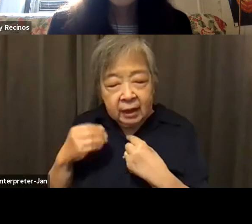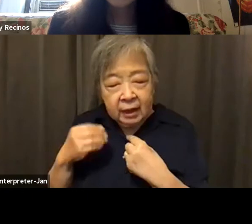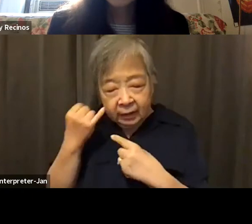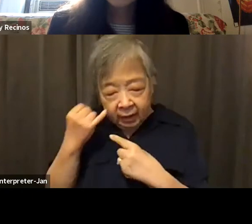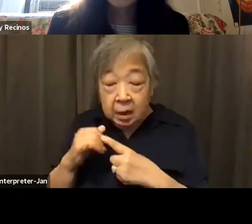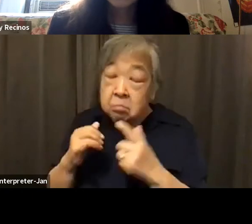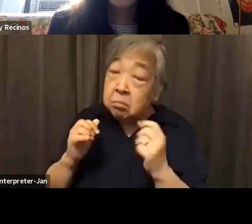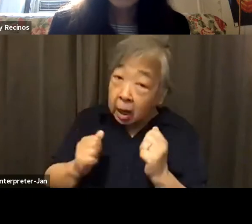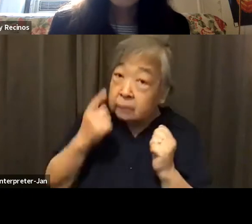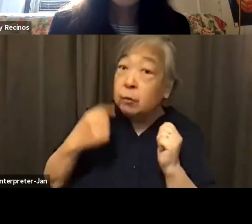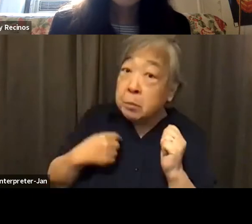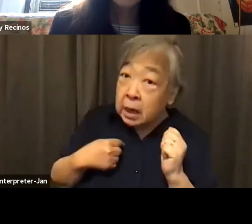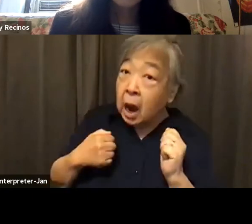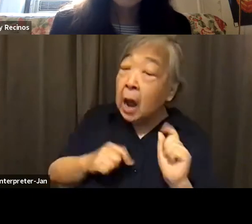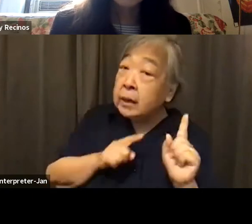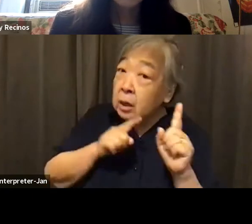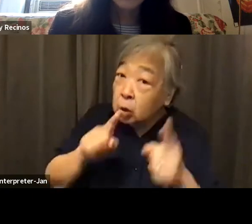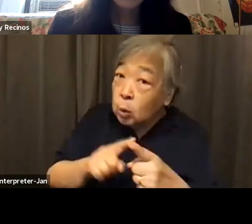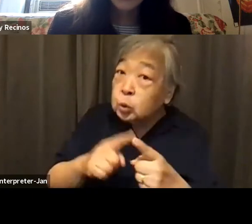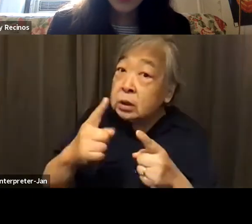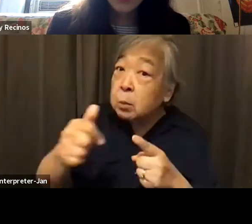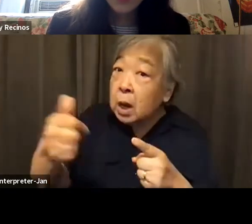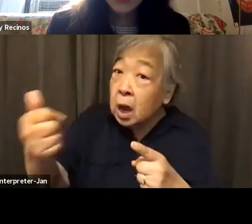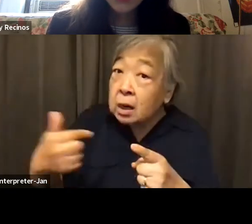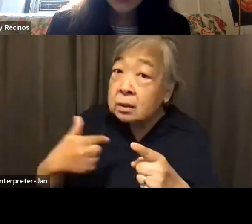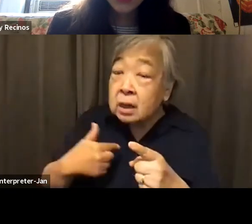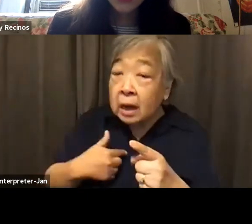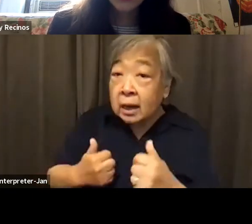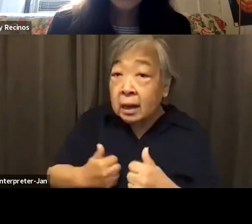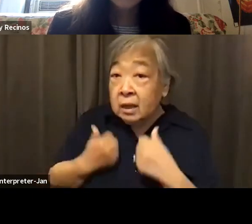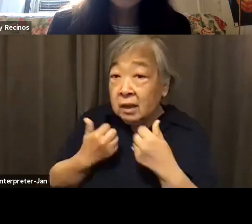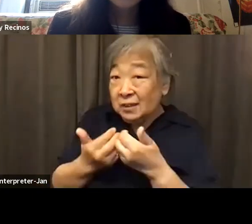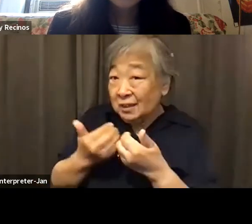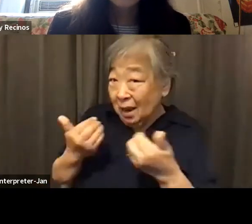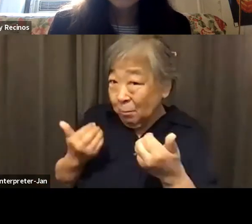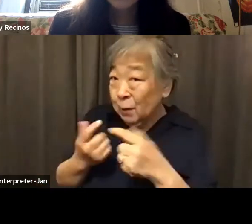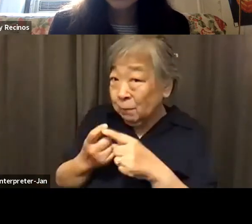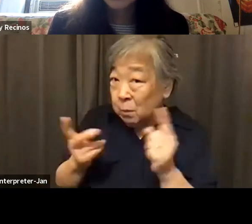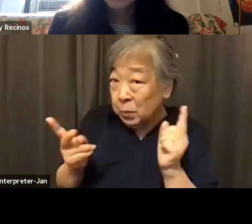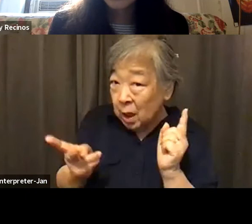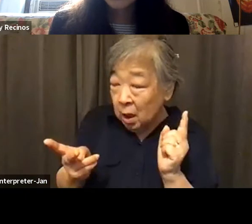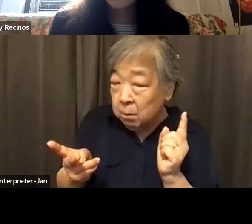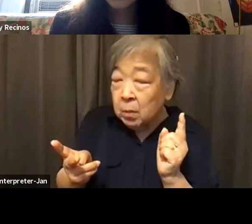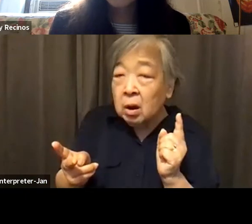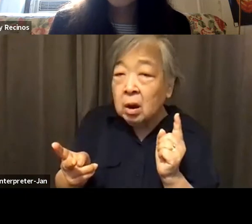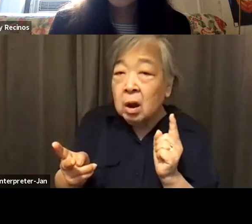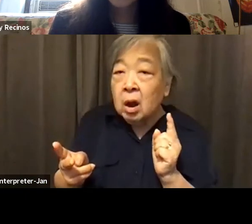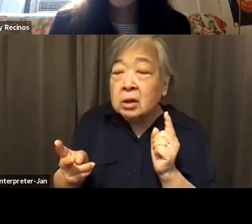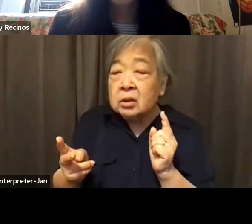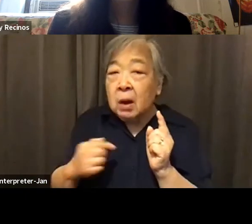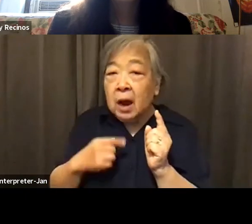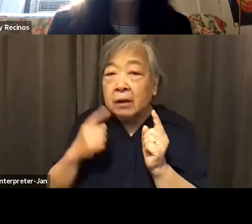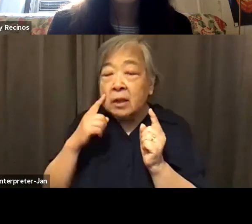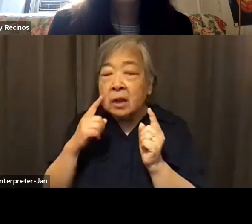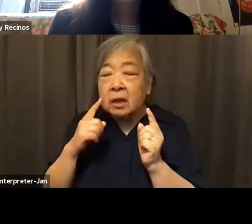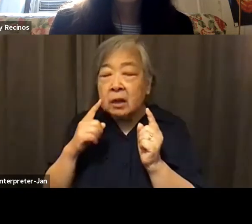else and be living away from them and I think this was, like, their first experience of